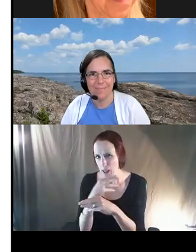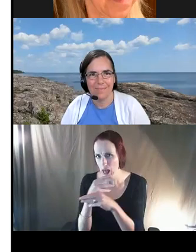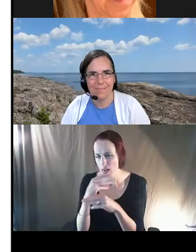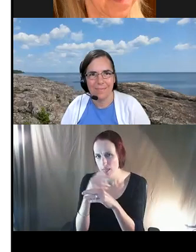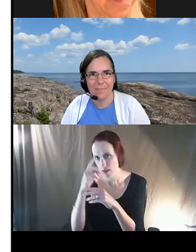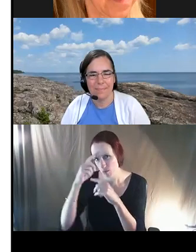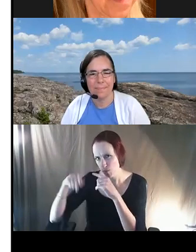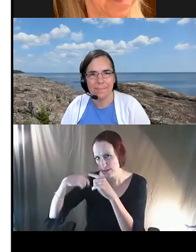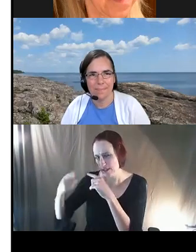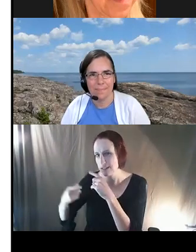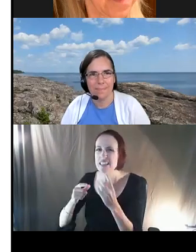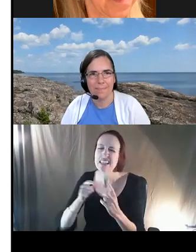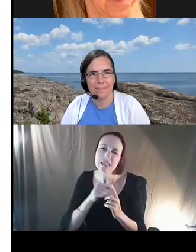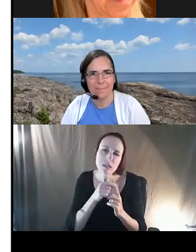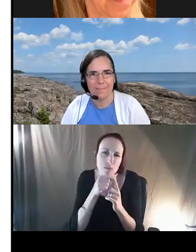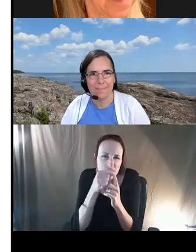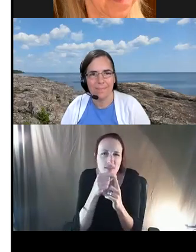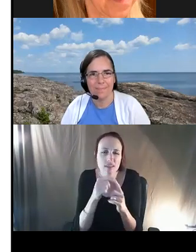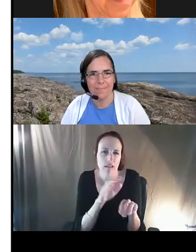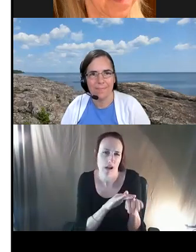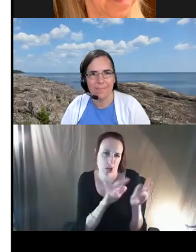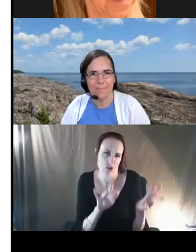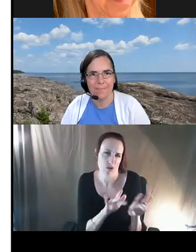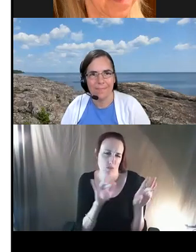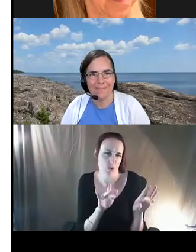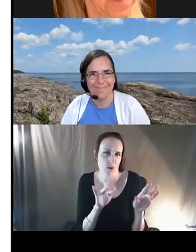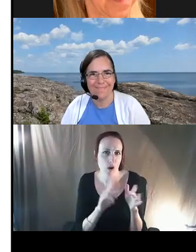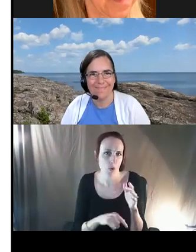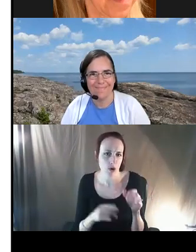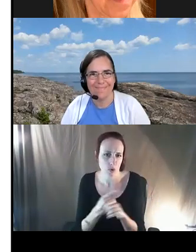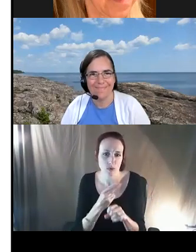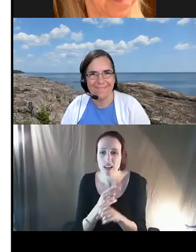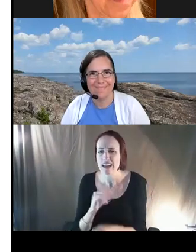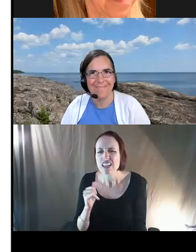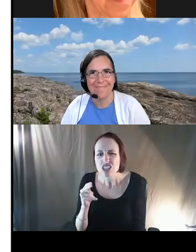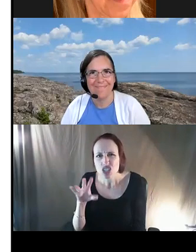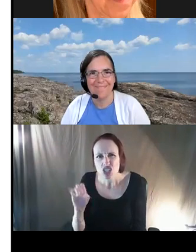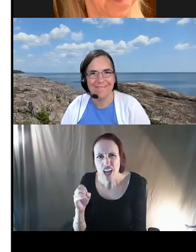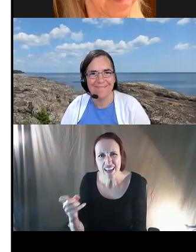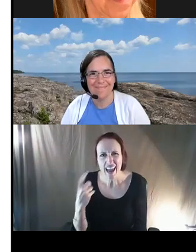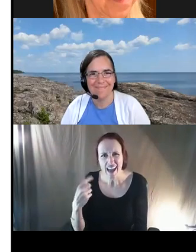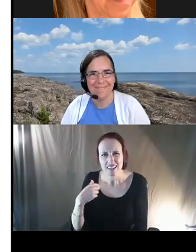space on your computer. First time Jennie asked me this question -- huh?